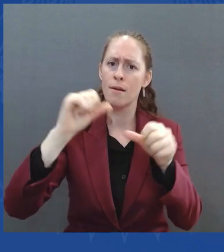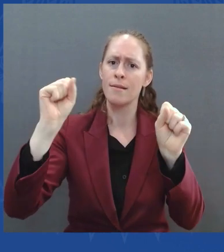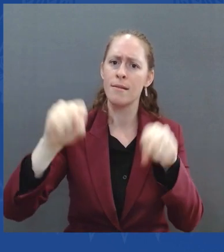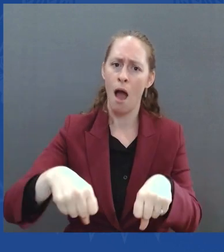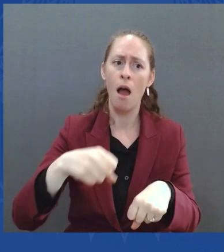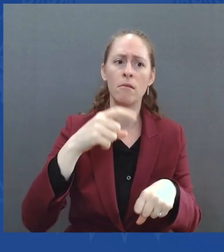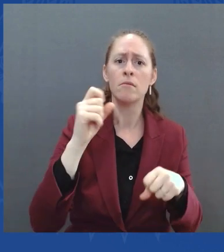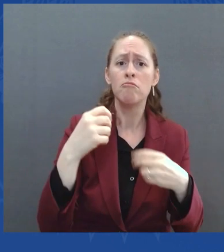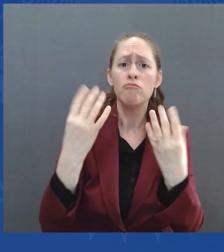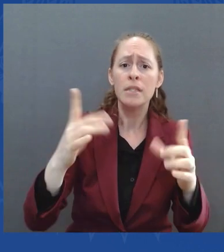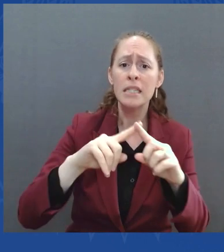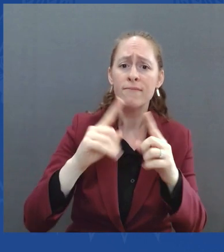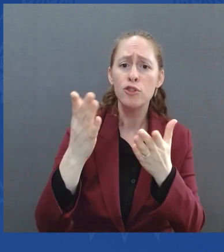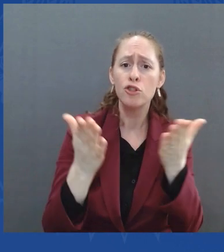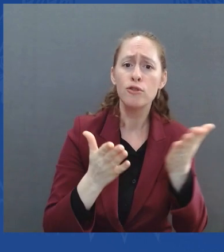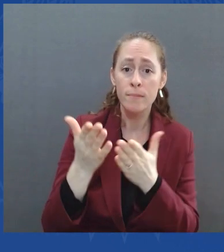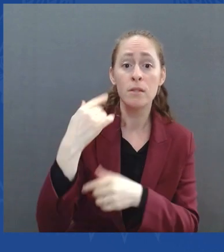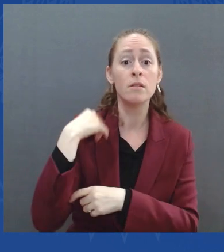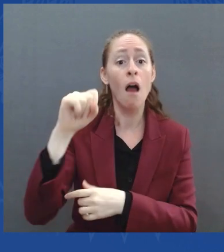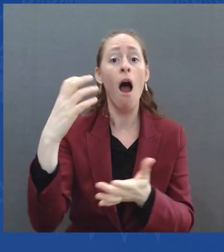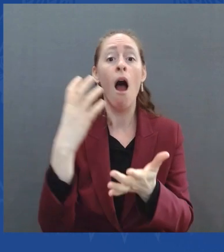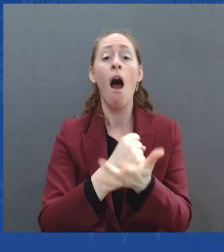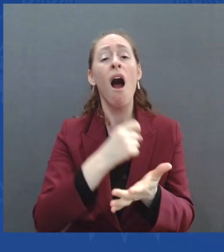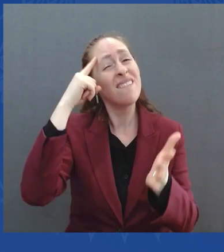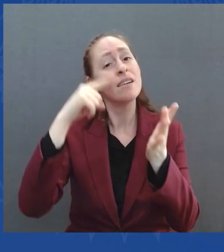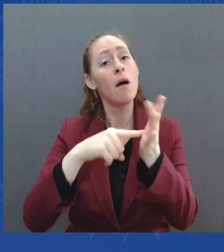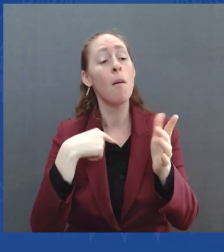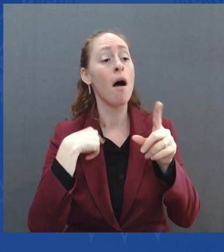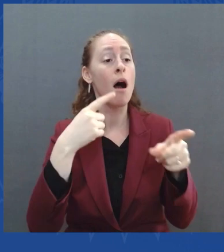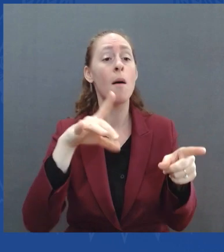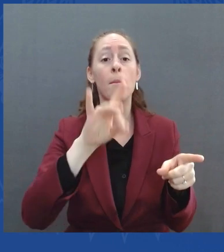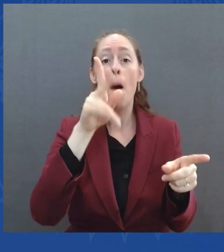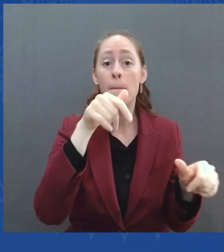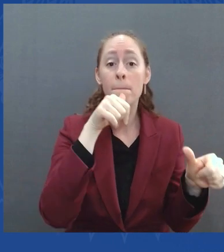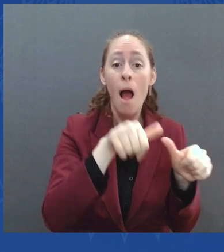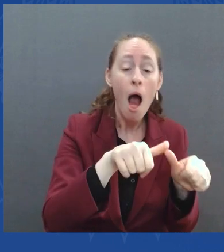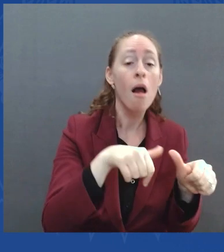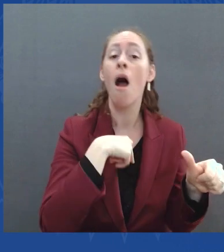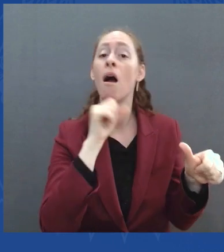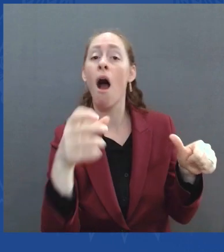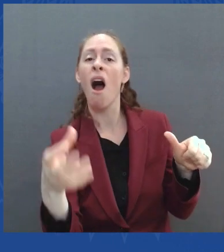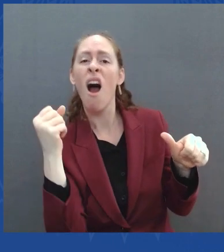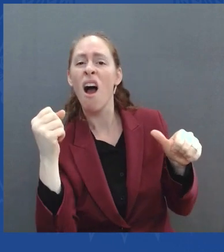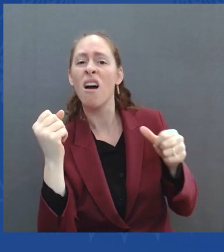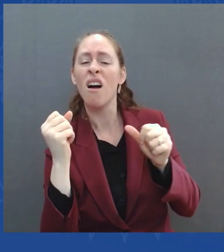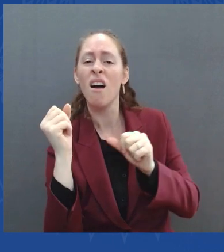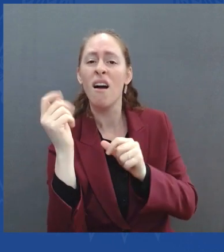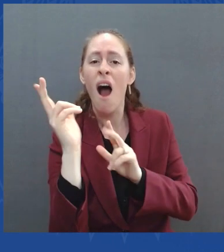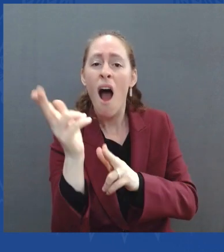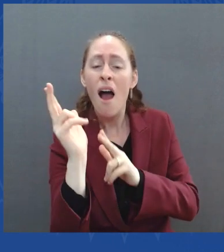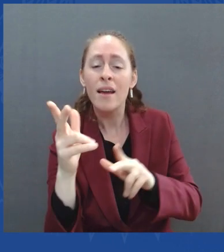or your hunting license or your fishing license. Of course, there are more areas where we want to see the Postal Service leading.